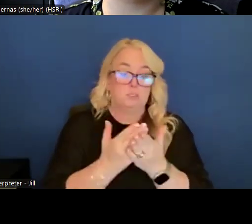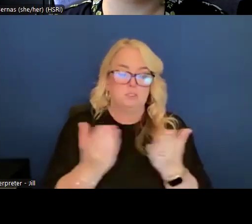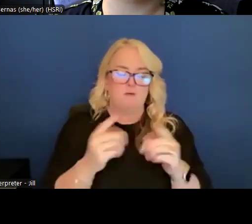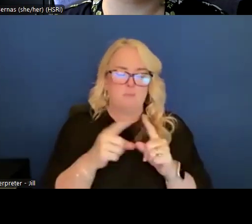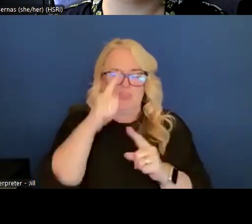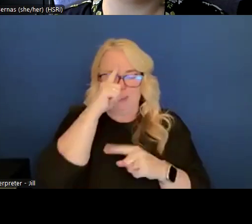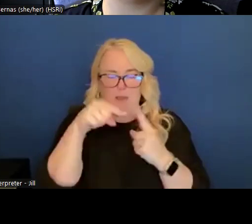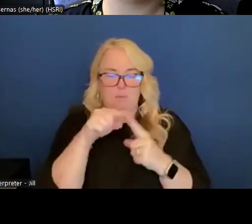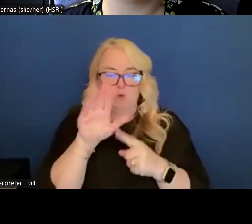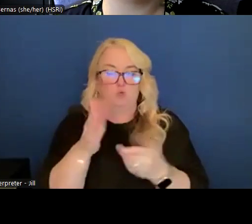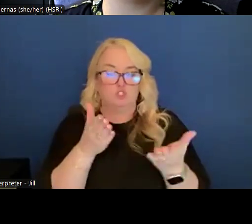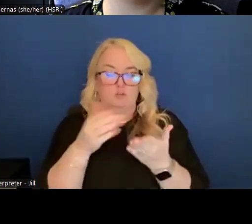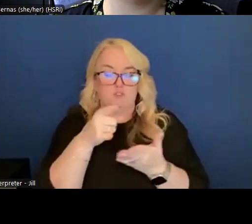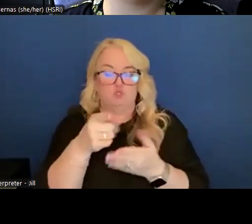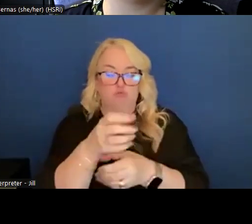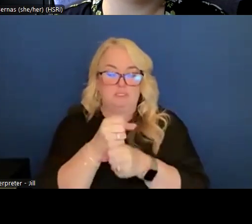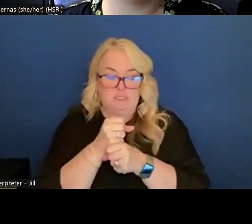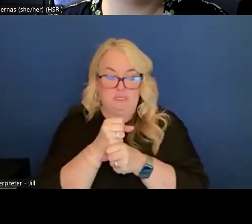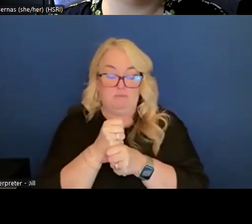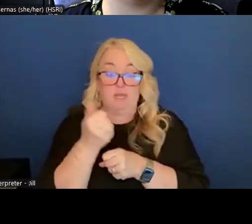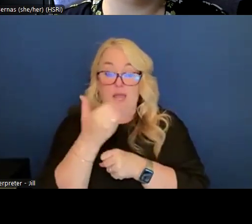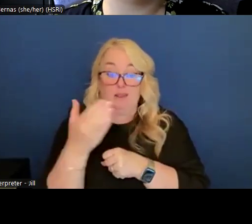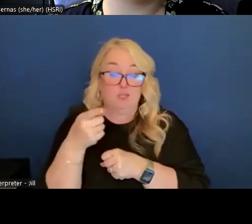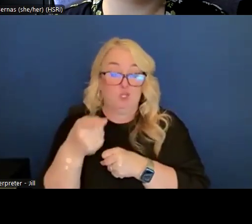receive. And if there's anything that you do not like about the